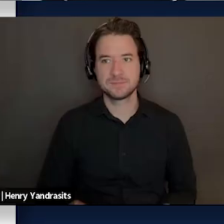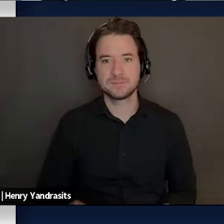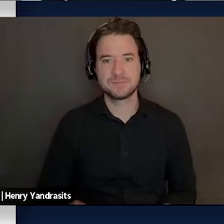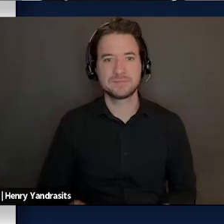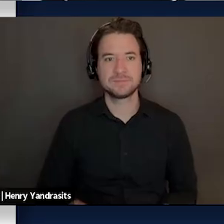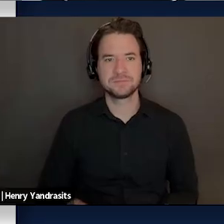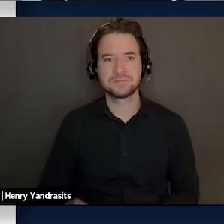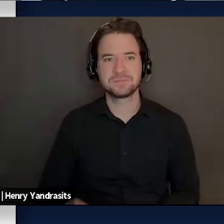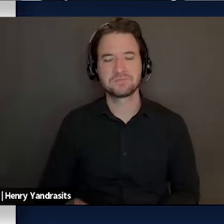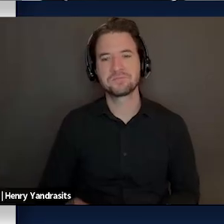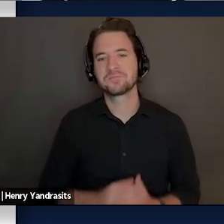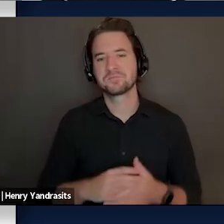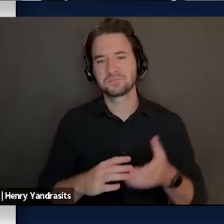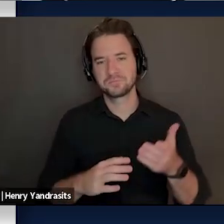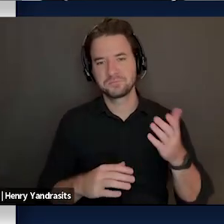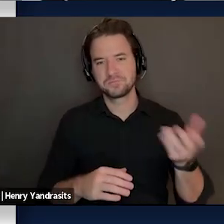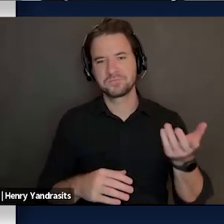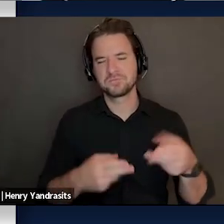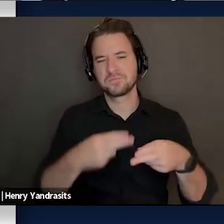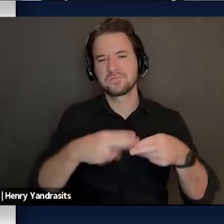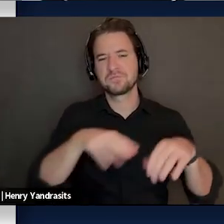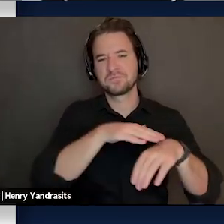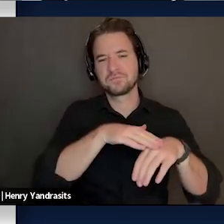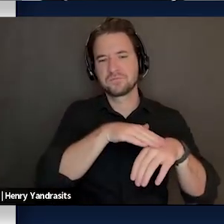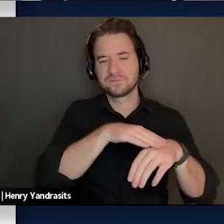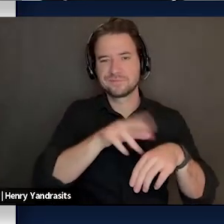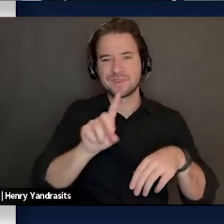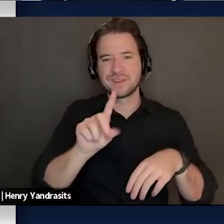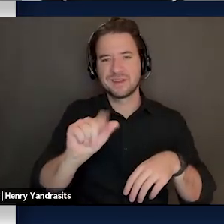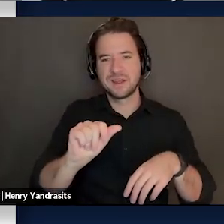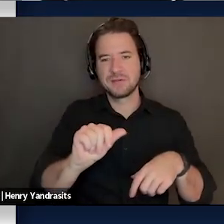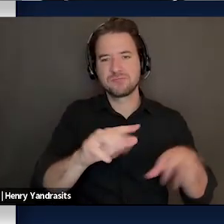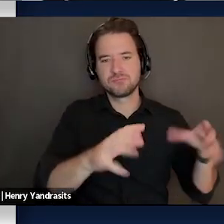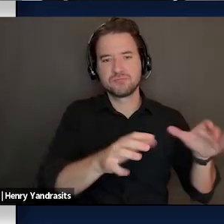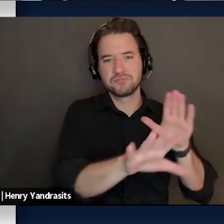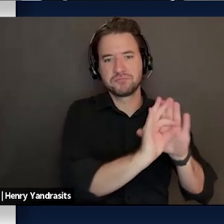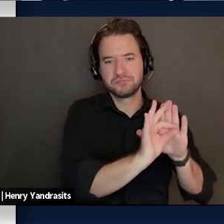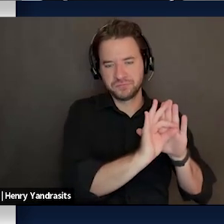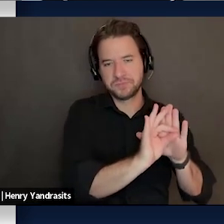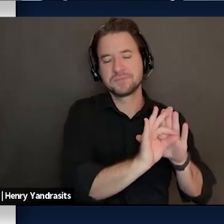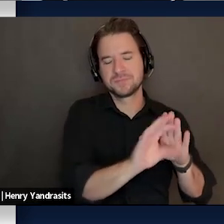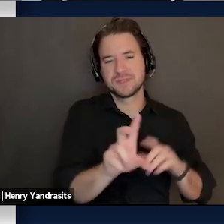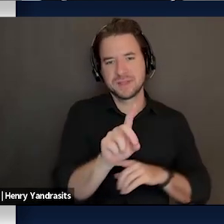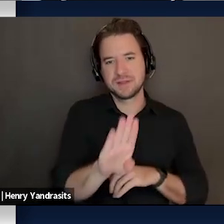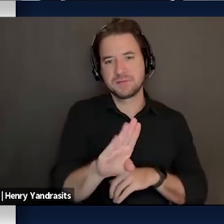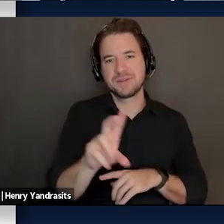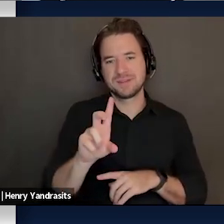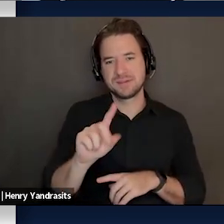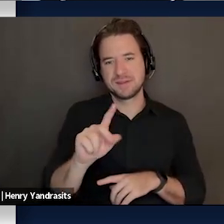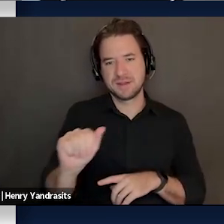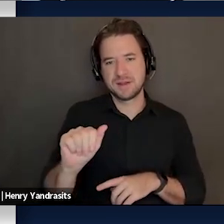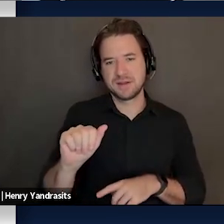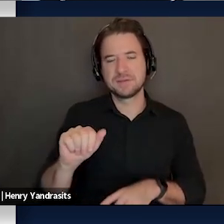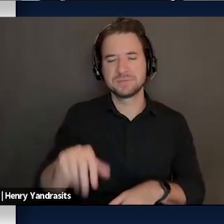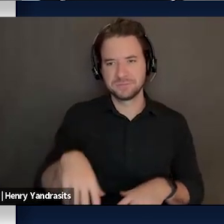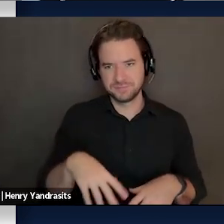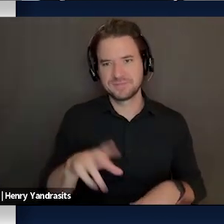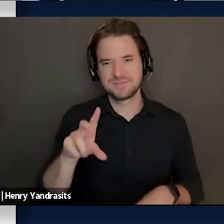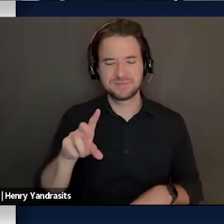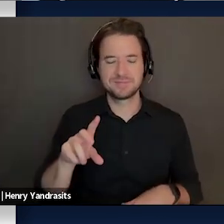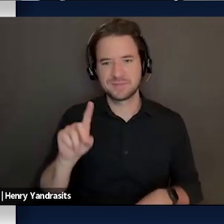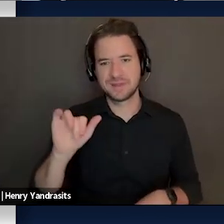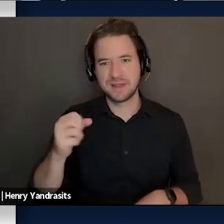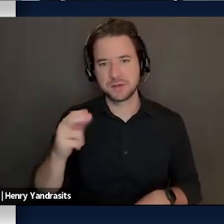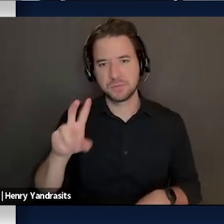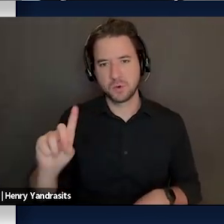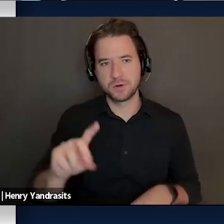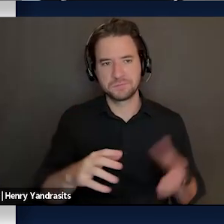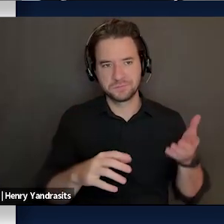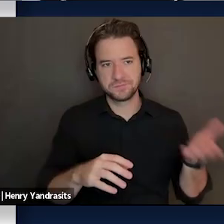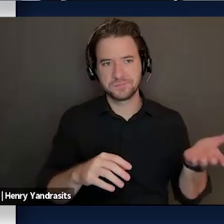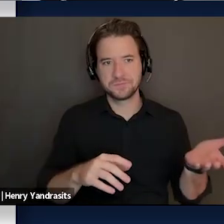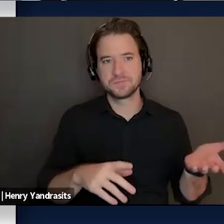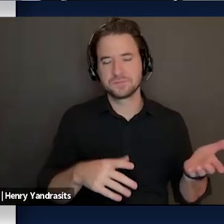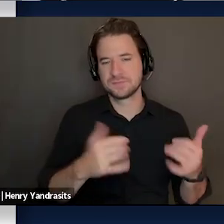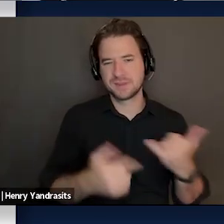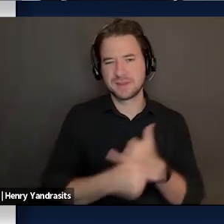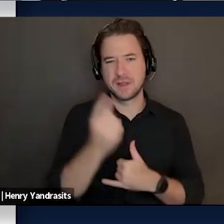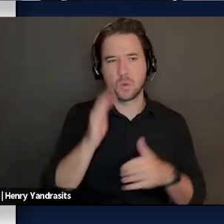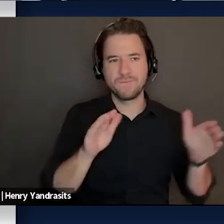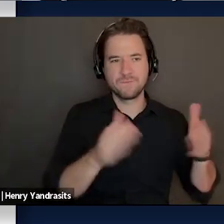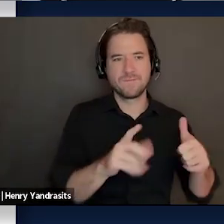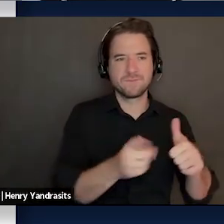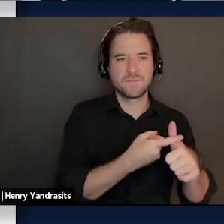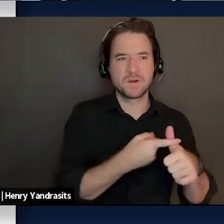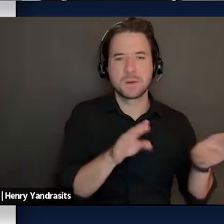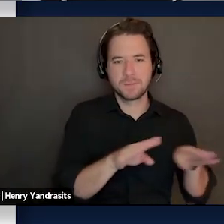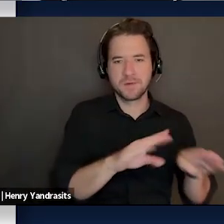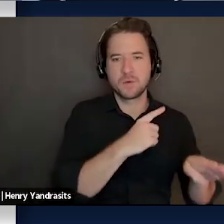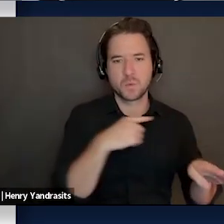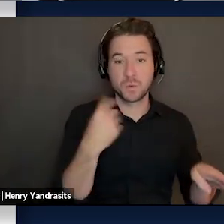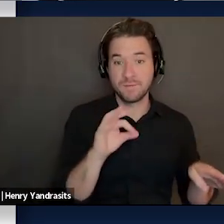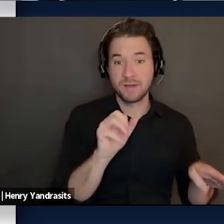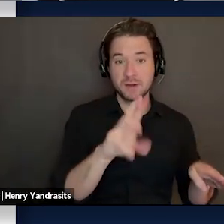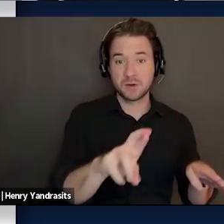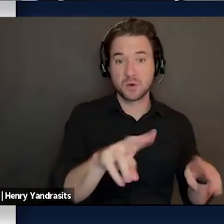This is just a brief highlight of the datasets that we've selected to include in the disability data dashboard. Um, as I shared earlier, today's presentation is going to focus on our first dashboard using the behavioral risk factor surveillance System.